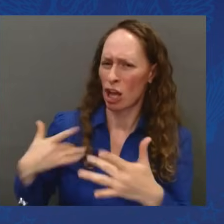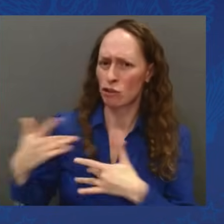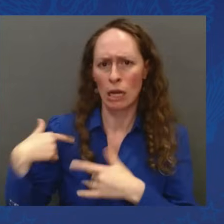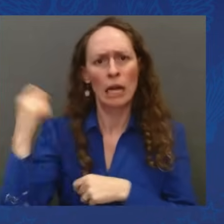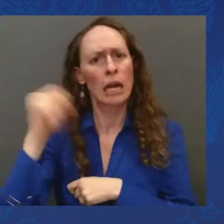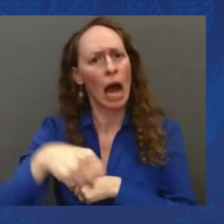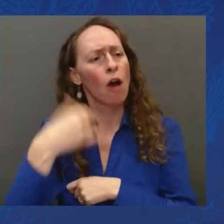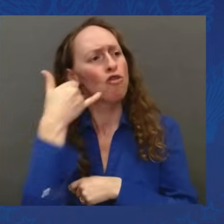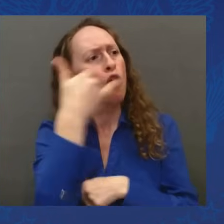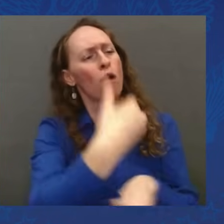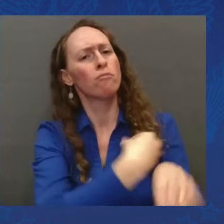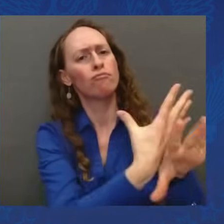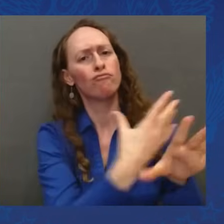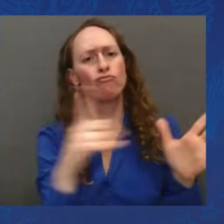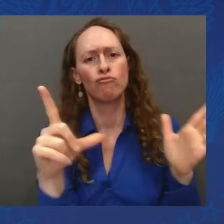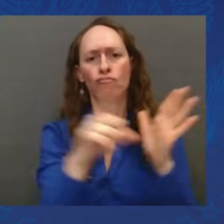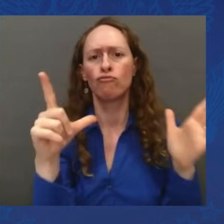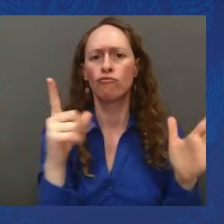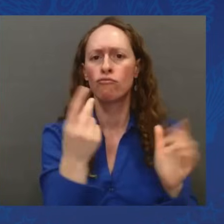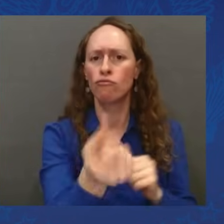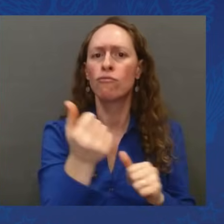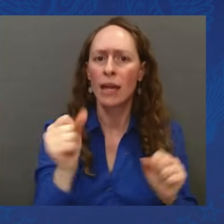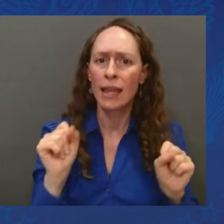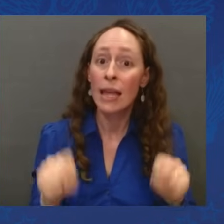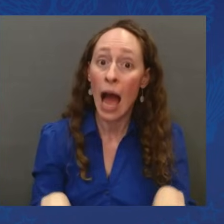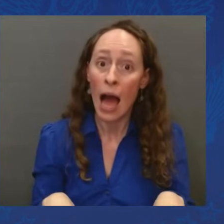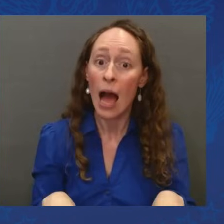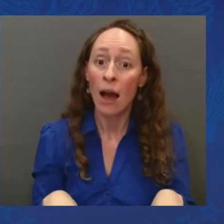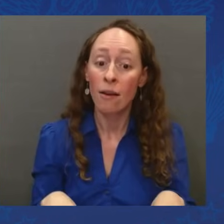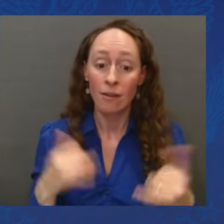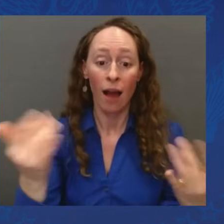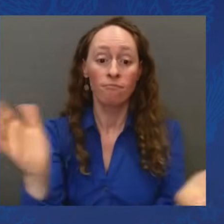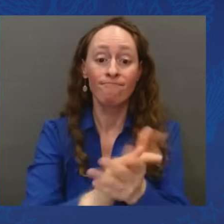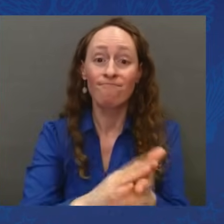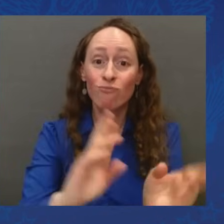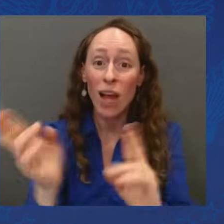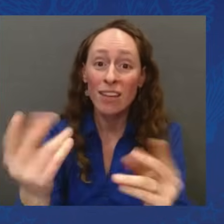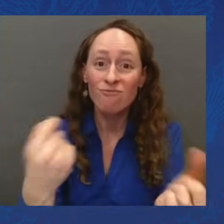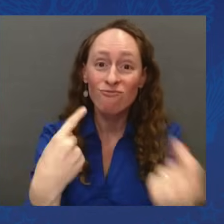And I'm told that Demetri of the Financial Times has the first question.